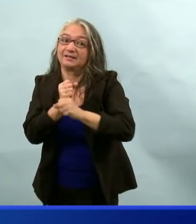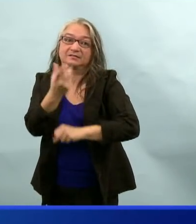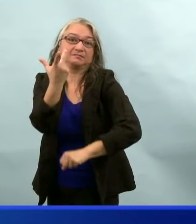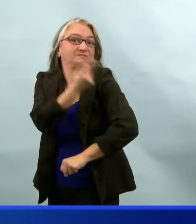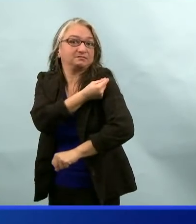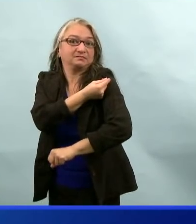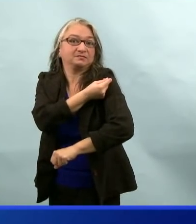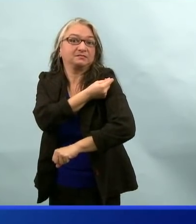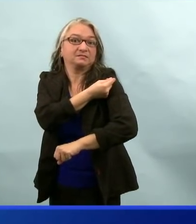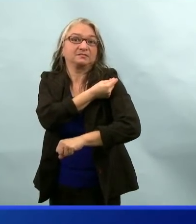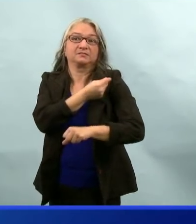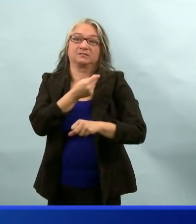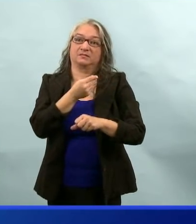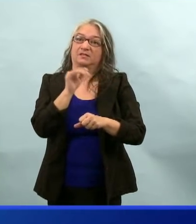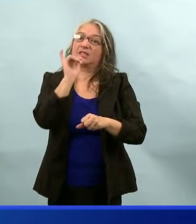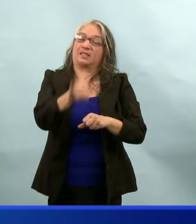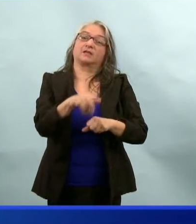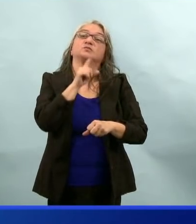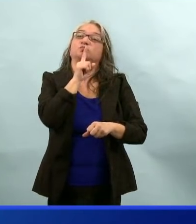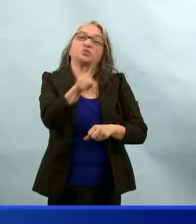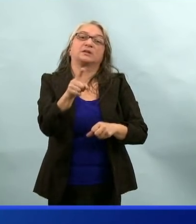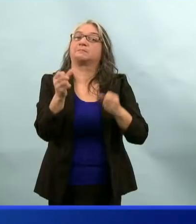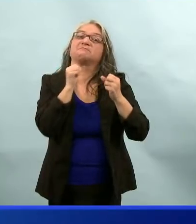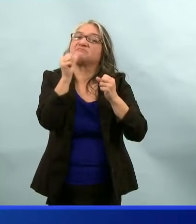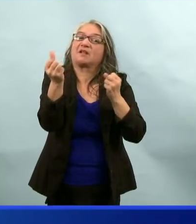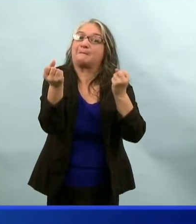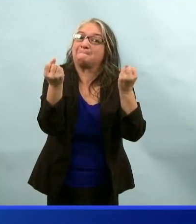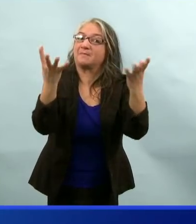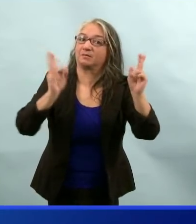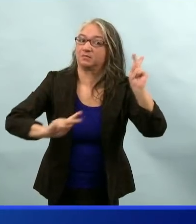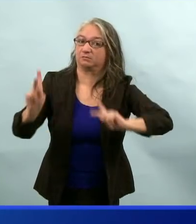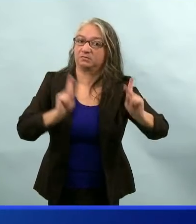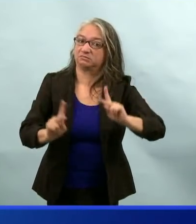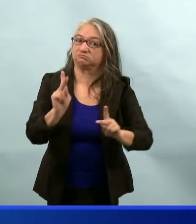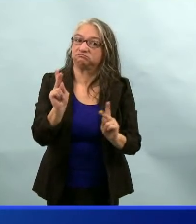the very small number of people who have conditions that should exempt them from the